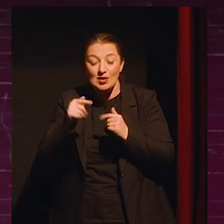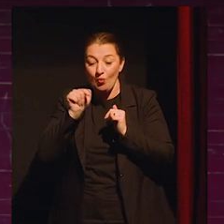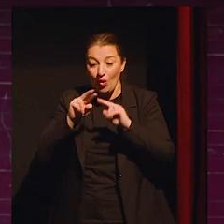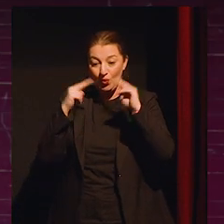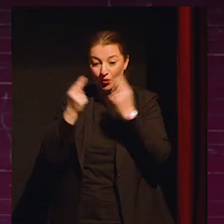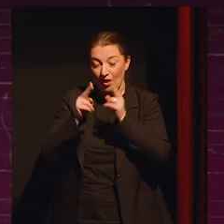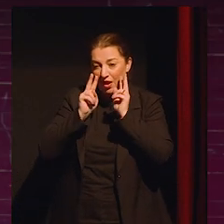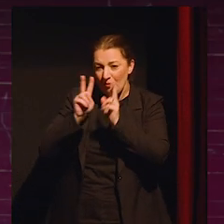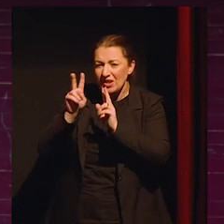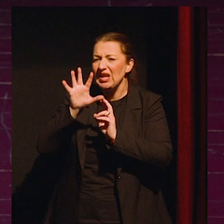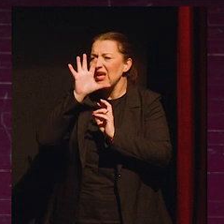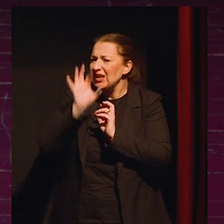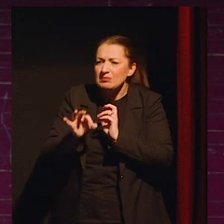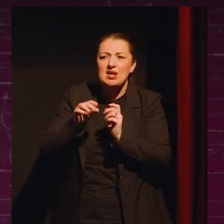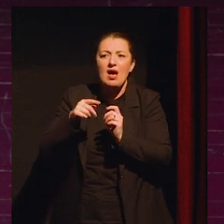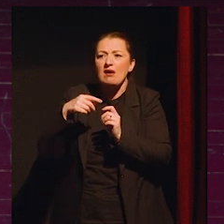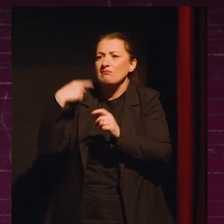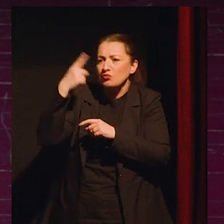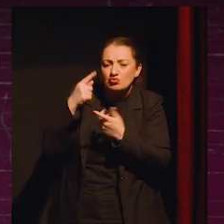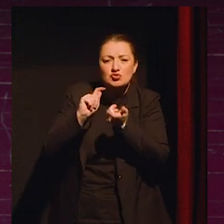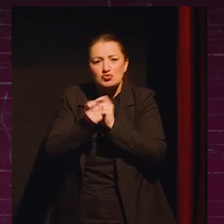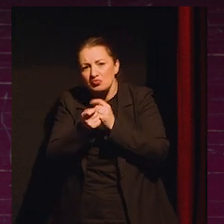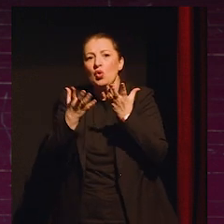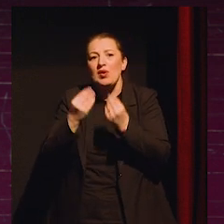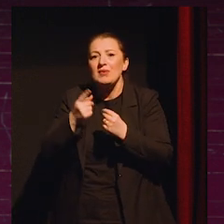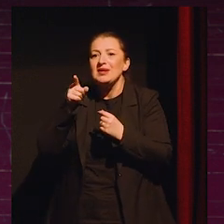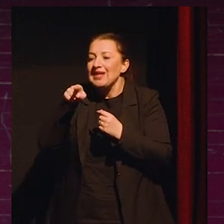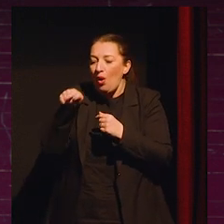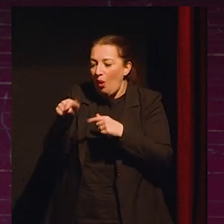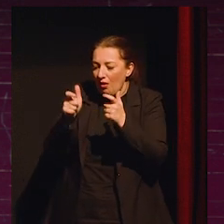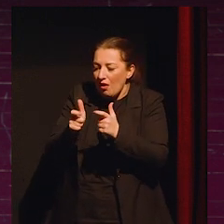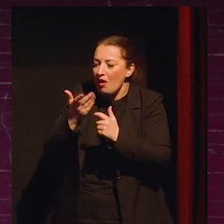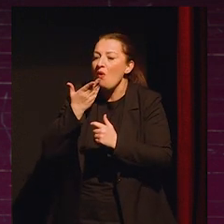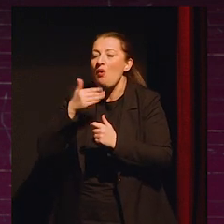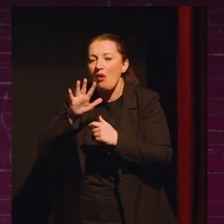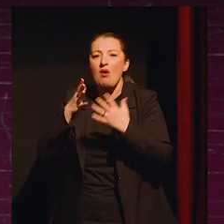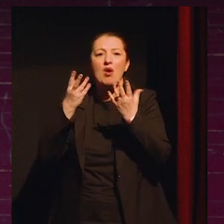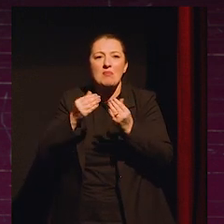it may seem like it’s not yours at all. The houses, streets, buses, bookstores, cafes, schools, even your own house